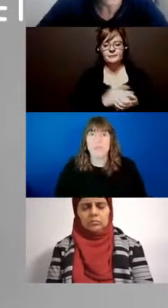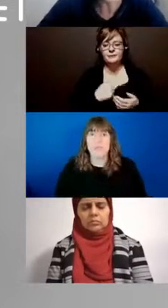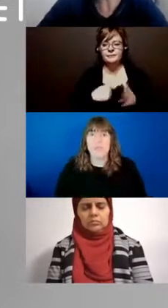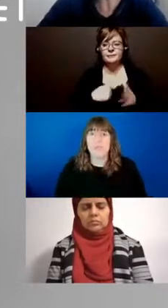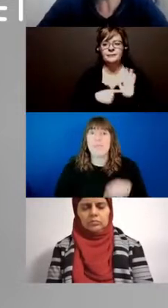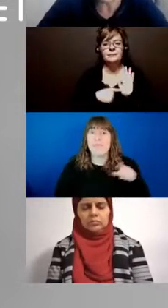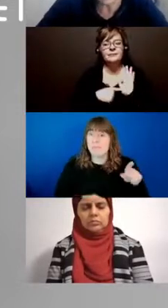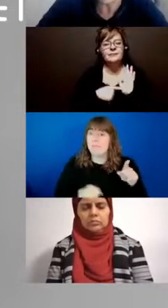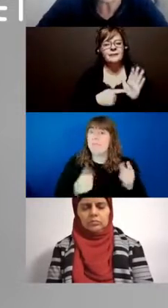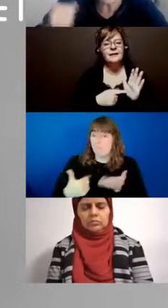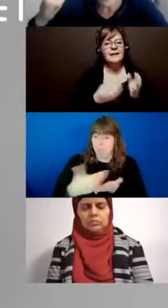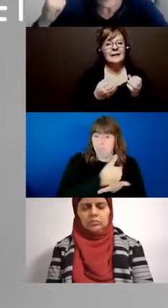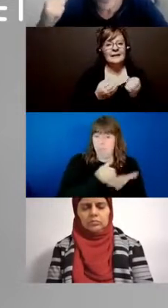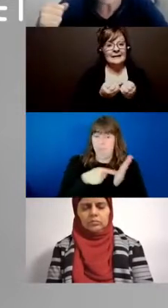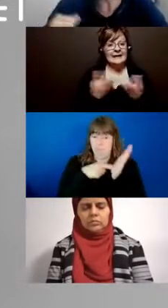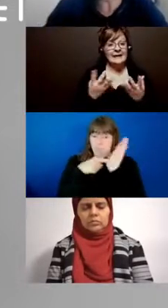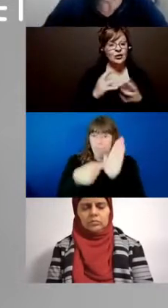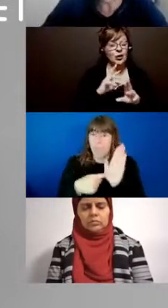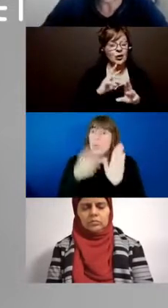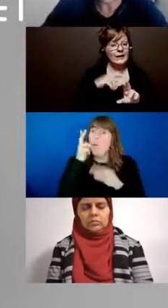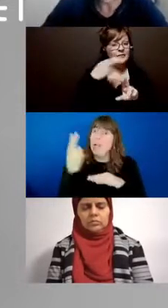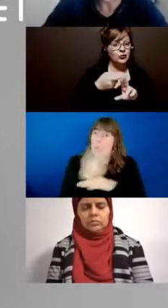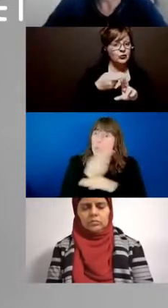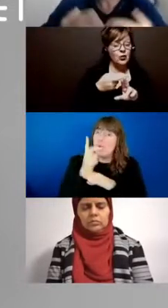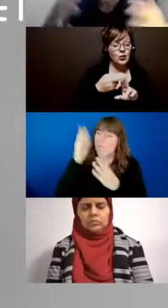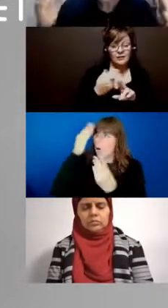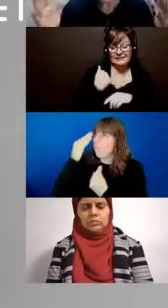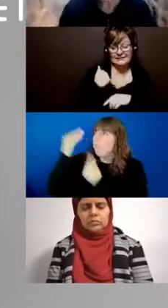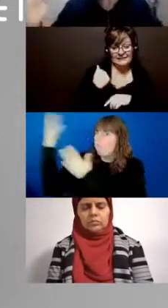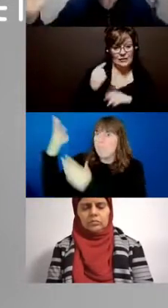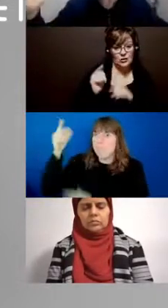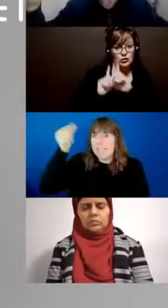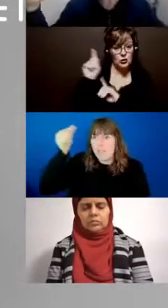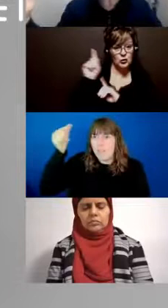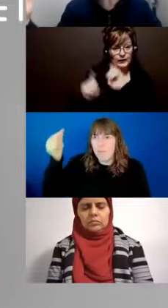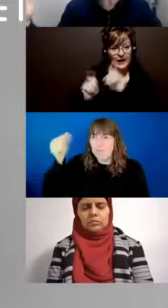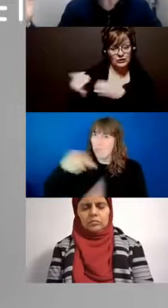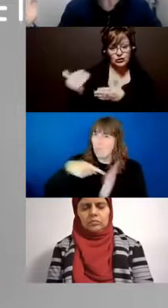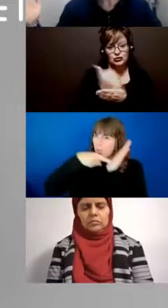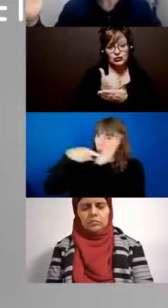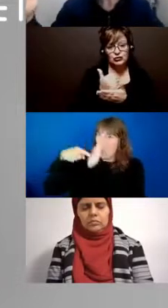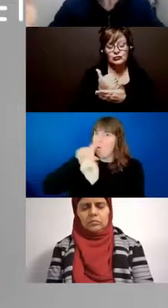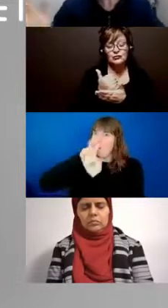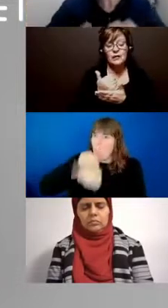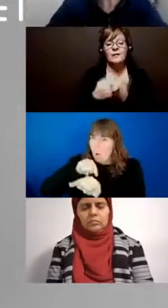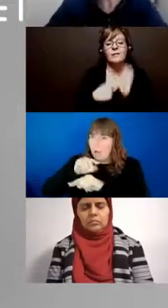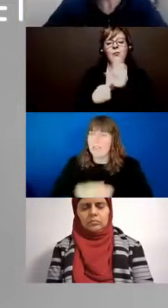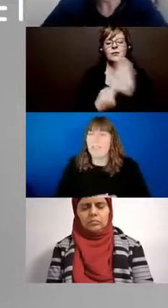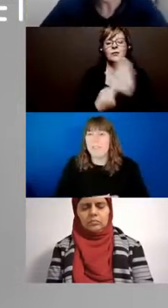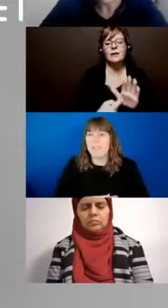that we can use in our advocacy is sharing this report with others and talking about